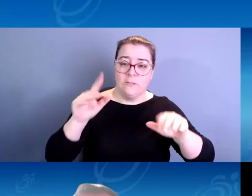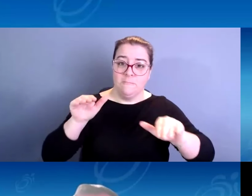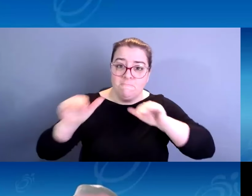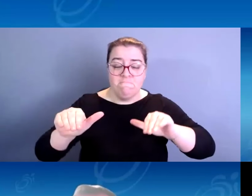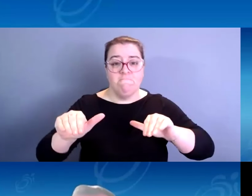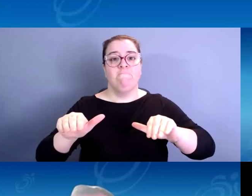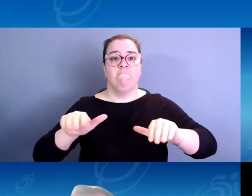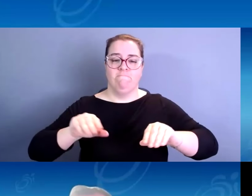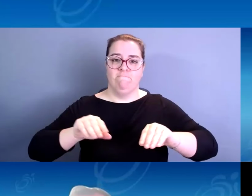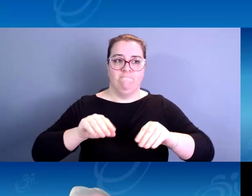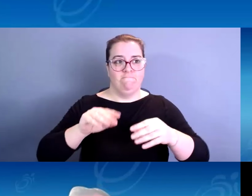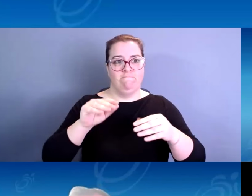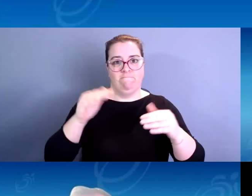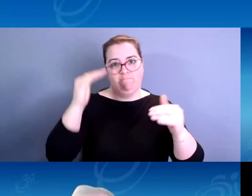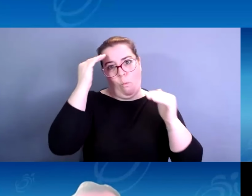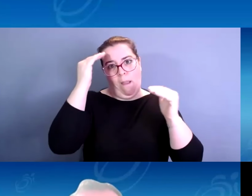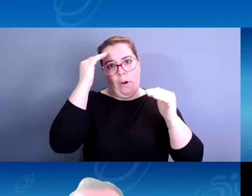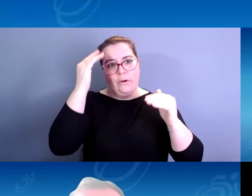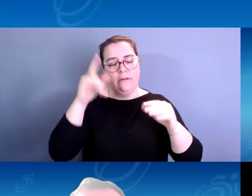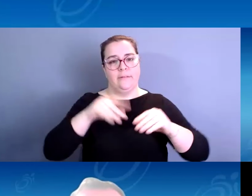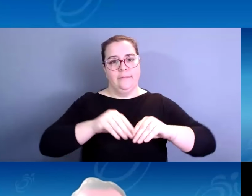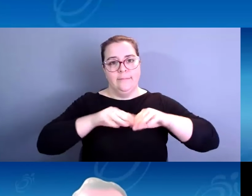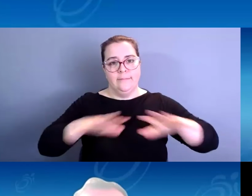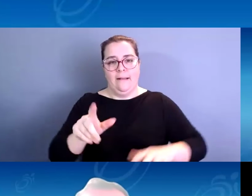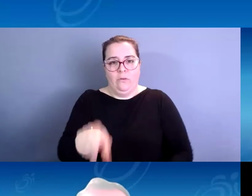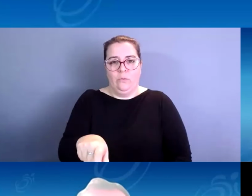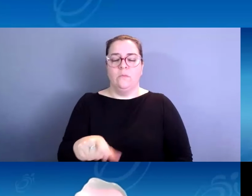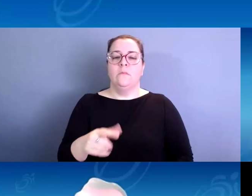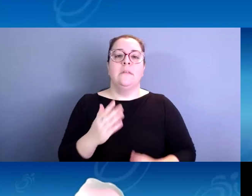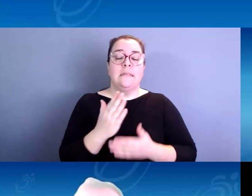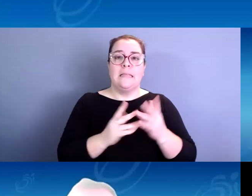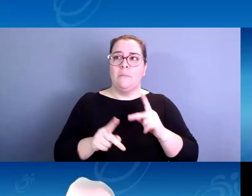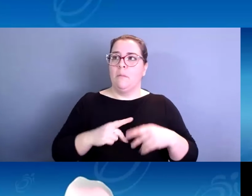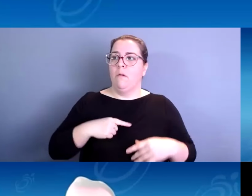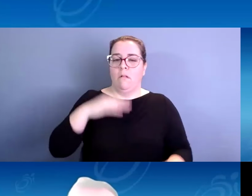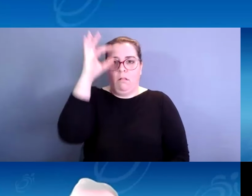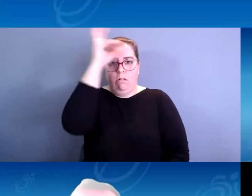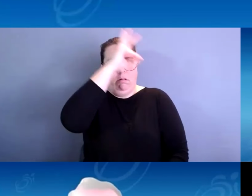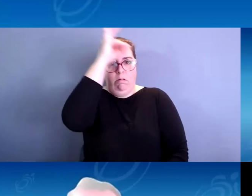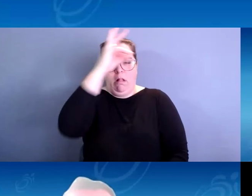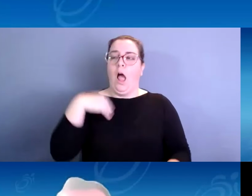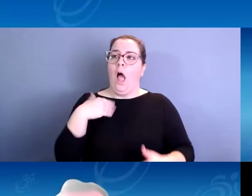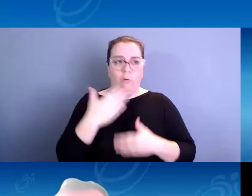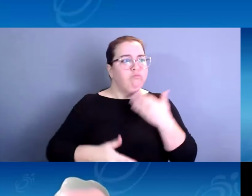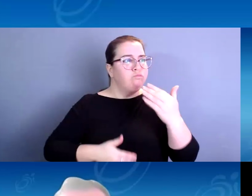I think they're aware how their beliefs or decisions impact others negatively. They genuinely want to change that.